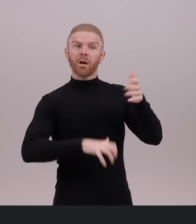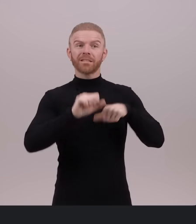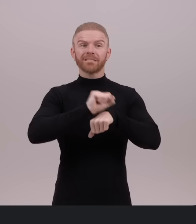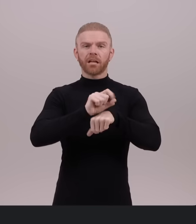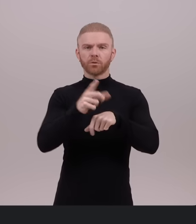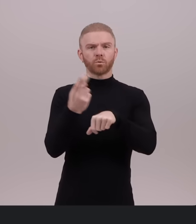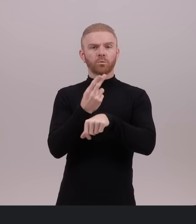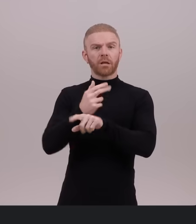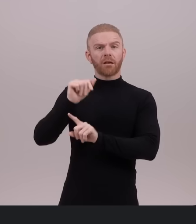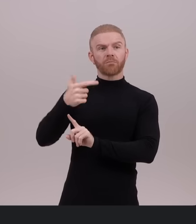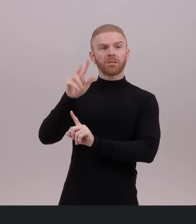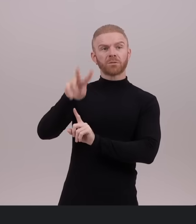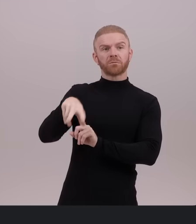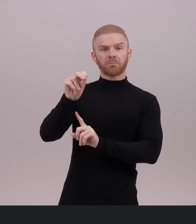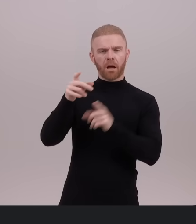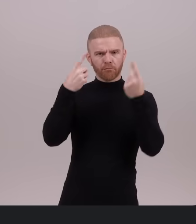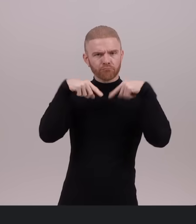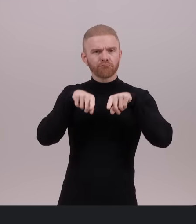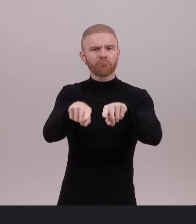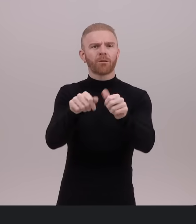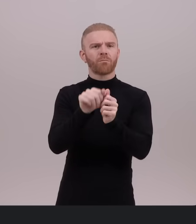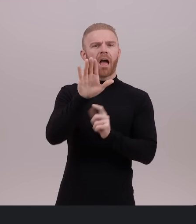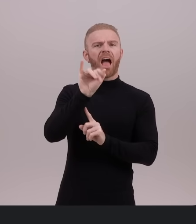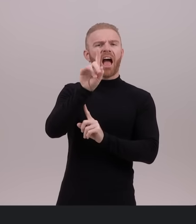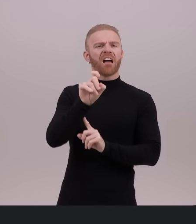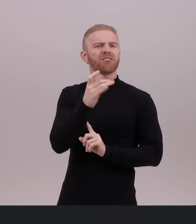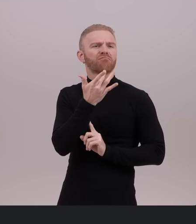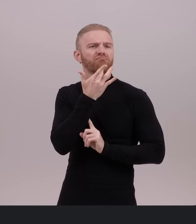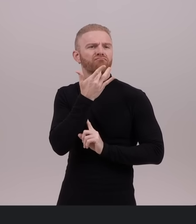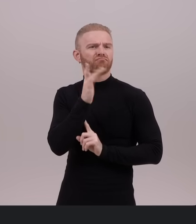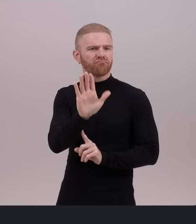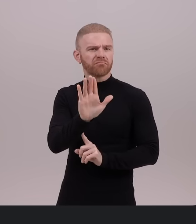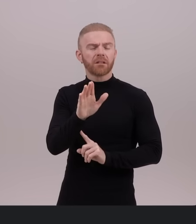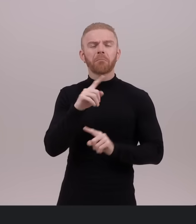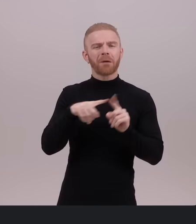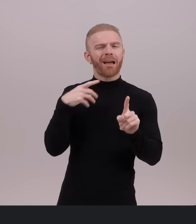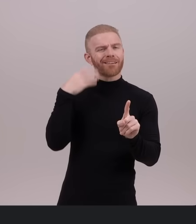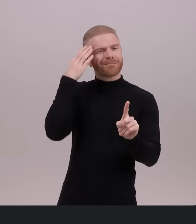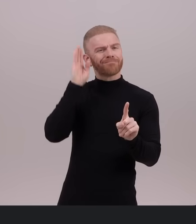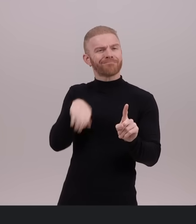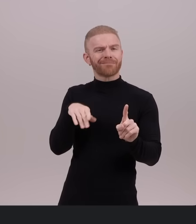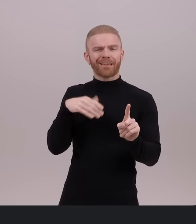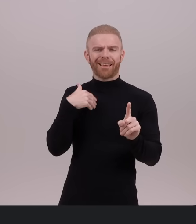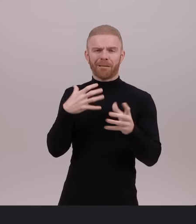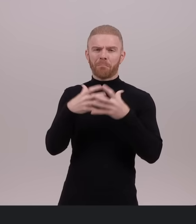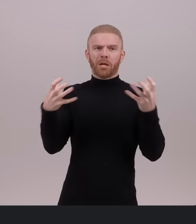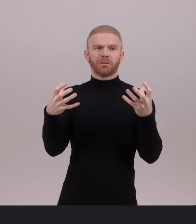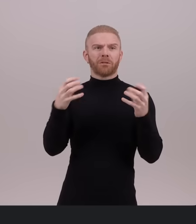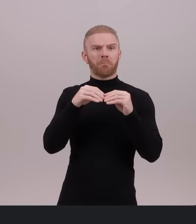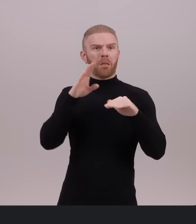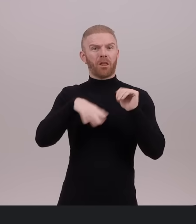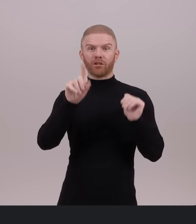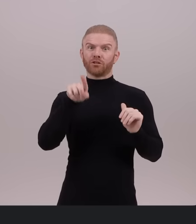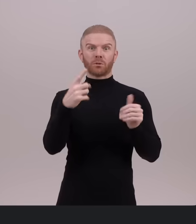alongside your IDE of choice, but we all know there is much more to do than just code.